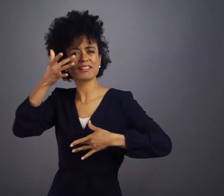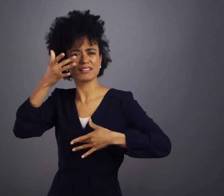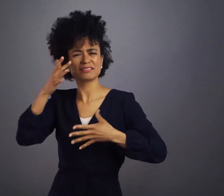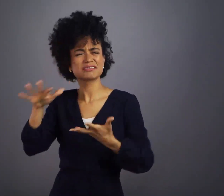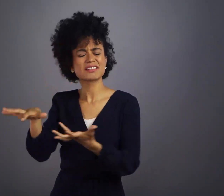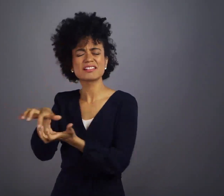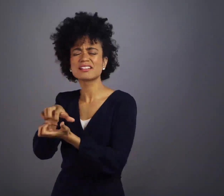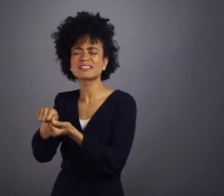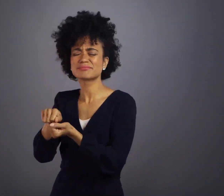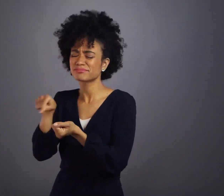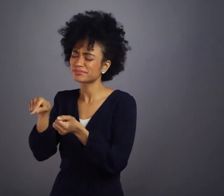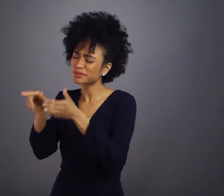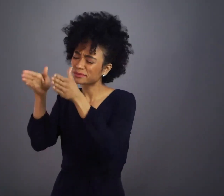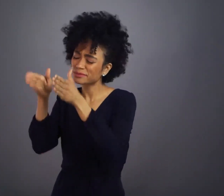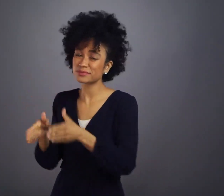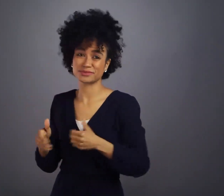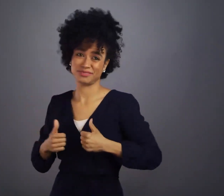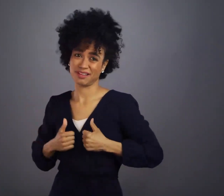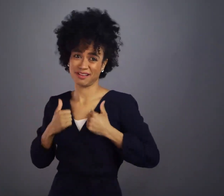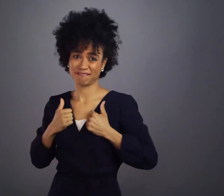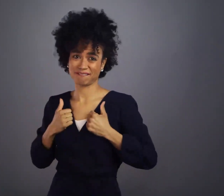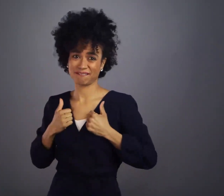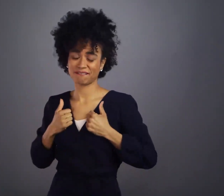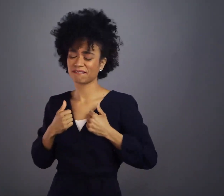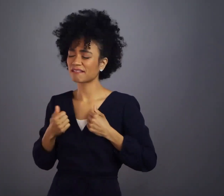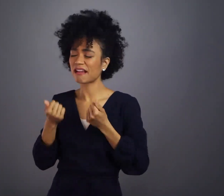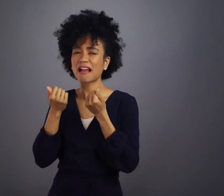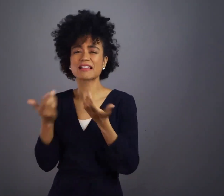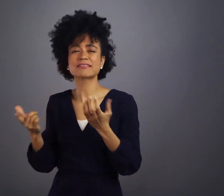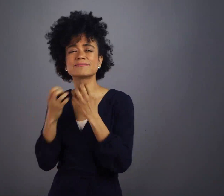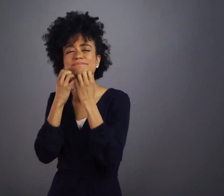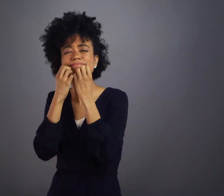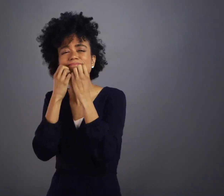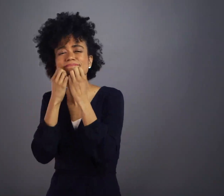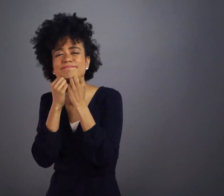It engulfs all whose lives touch the sufferer's.